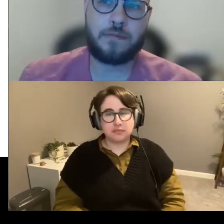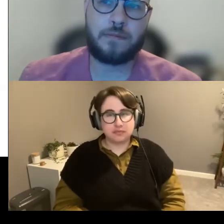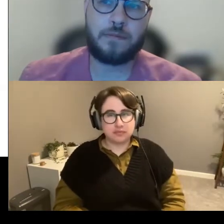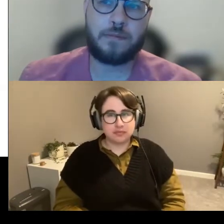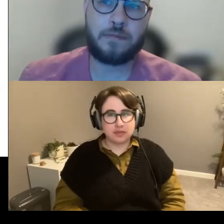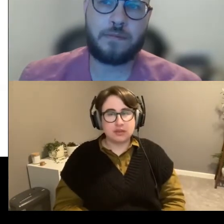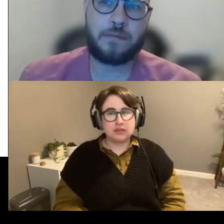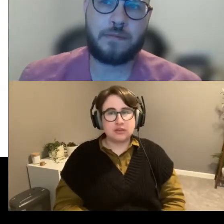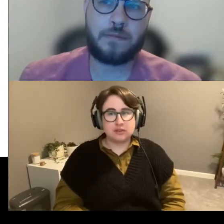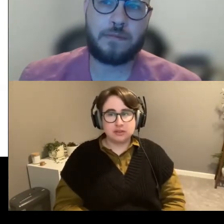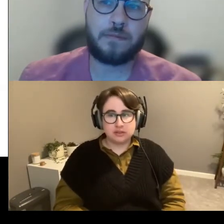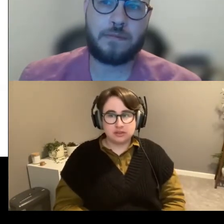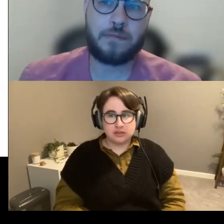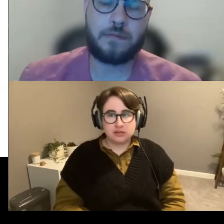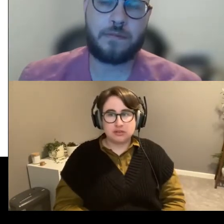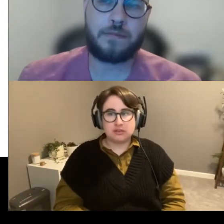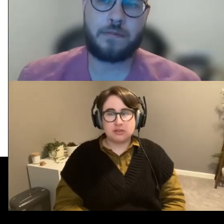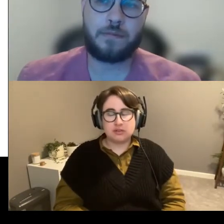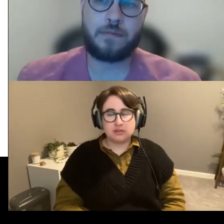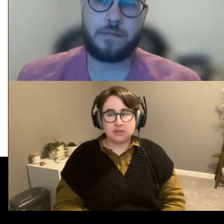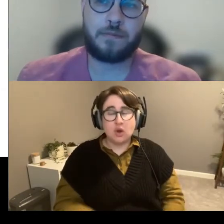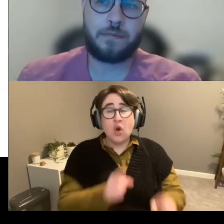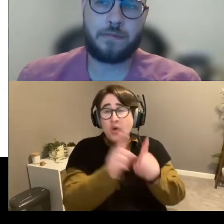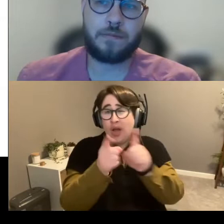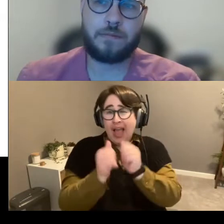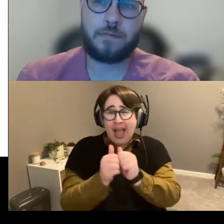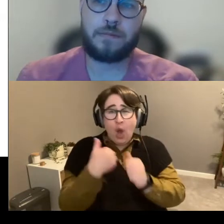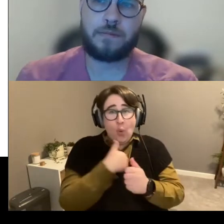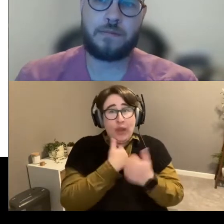in which we're currently existing in the world today,